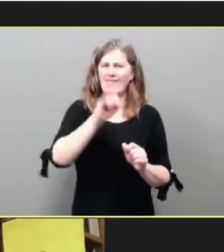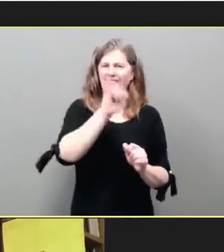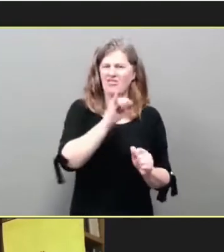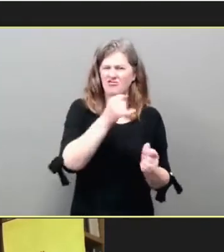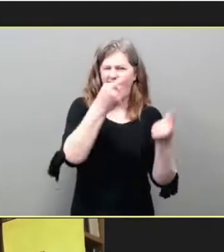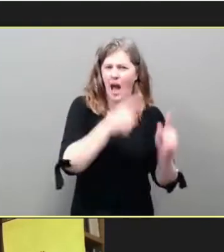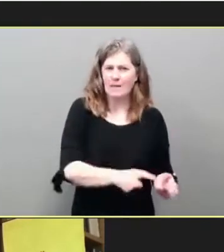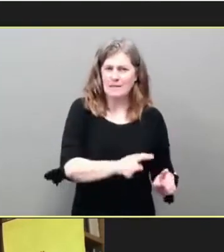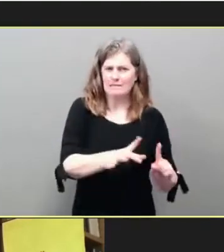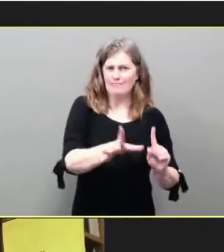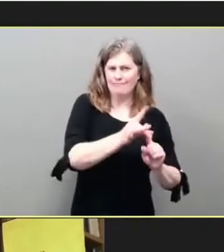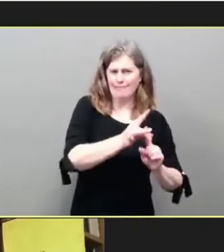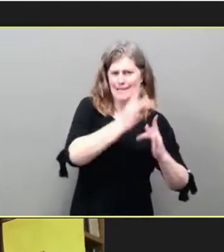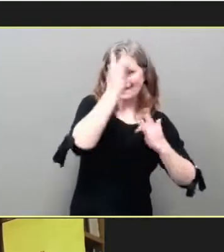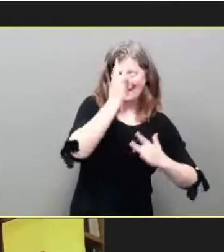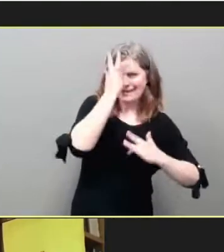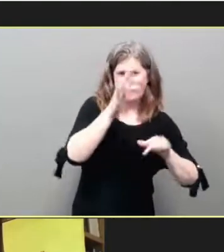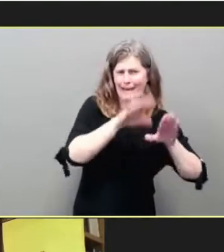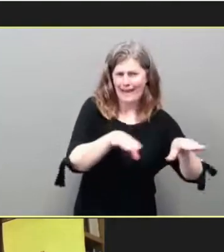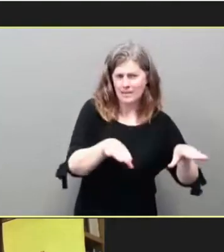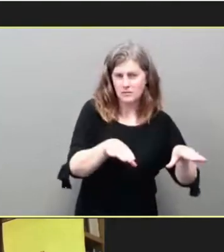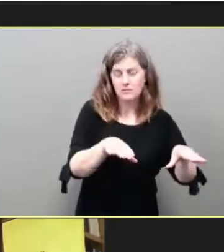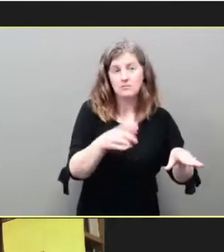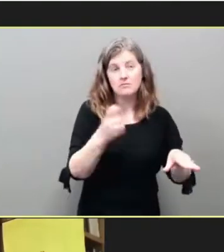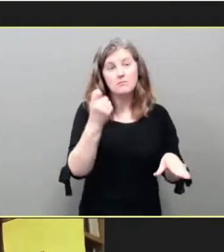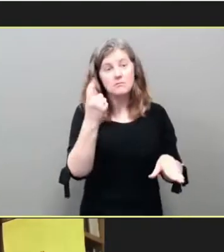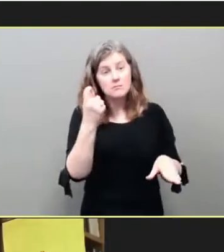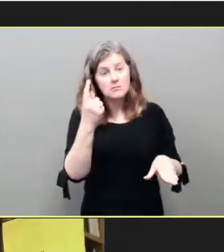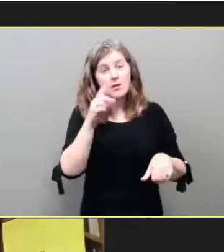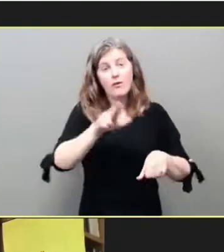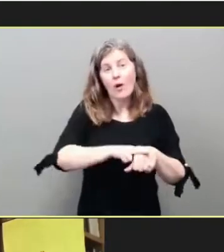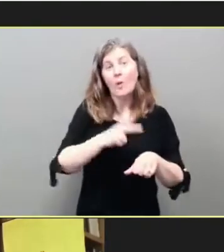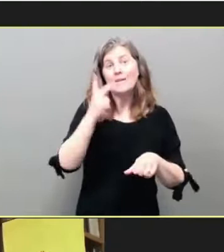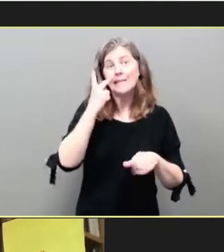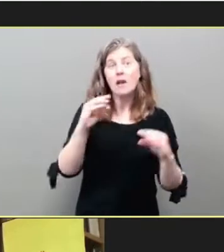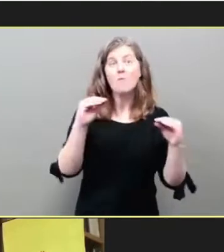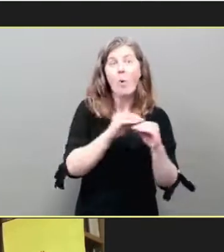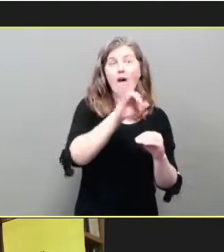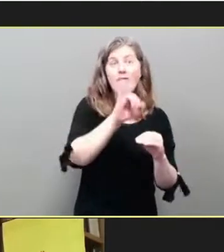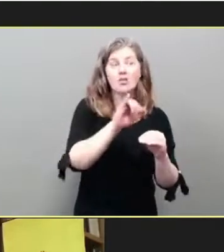question. So of course, as we see more infections and kids, of course we're